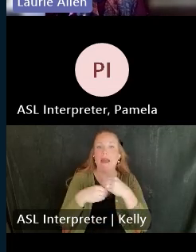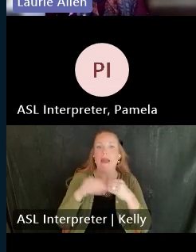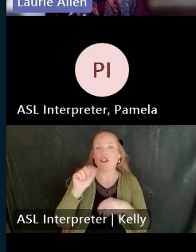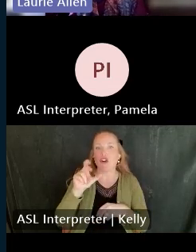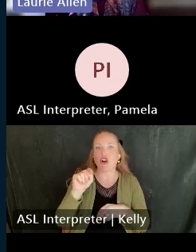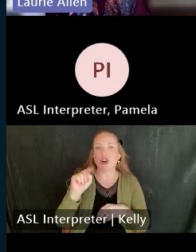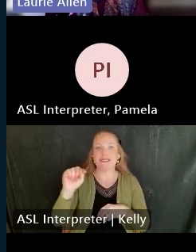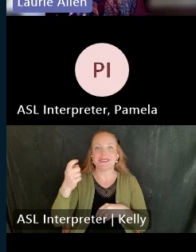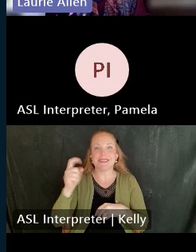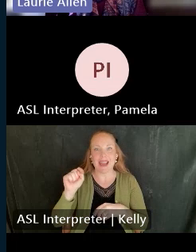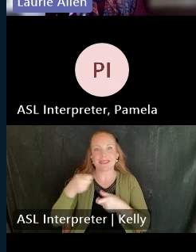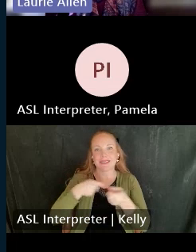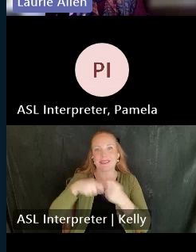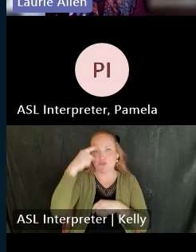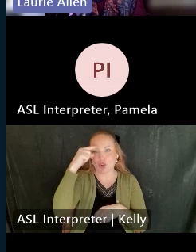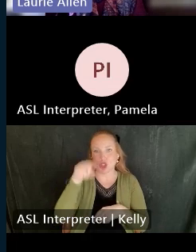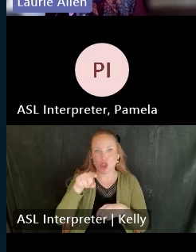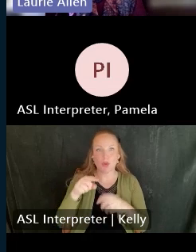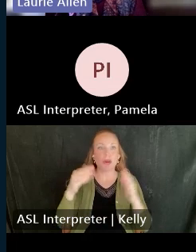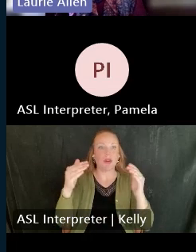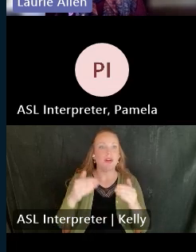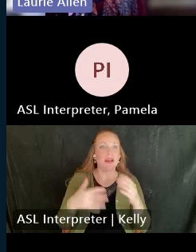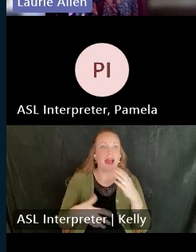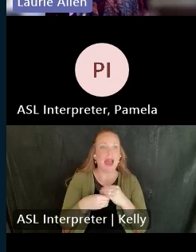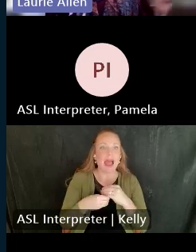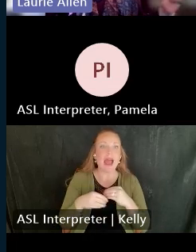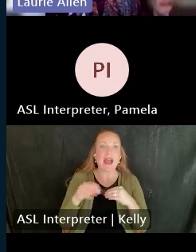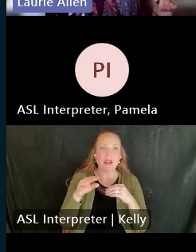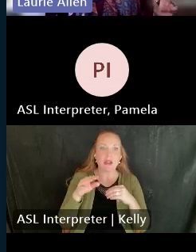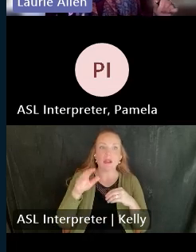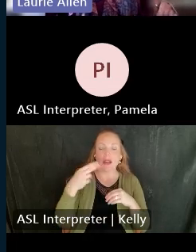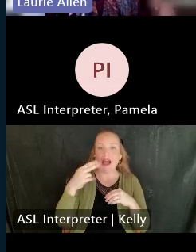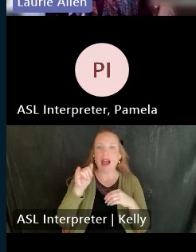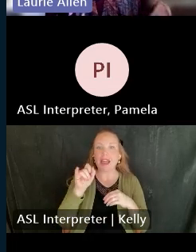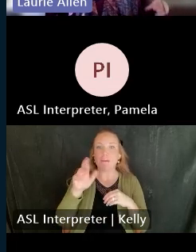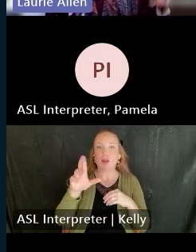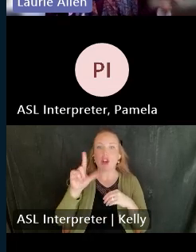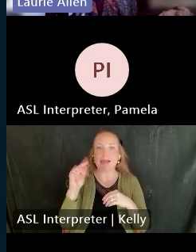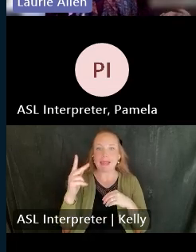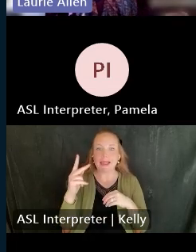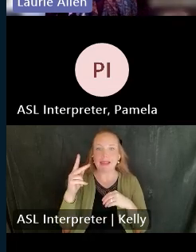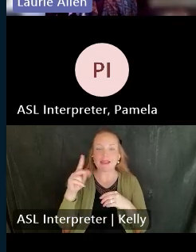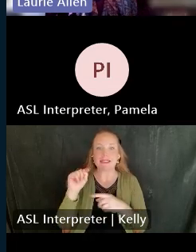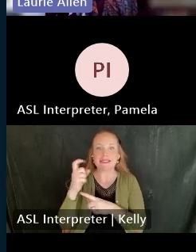Add meaningful hyperlink text. So don't just say click here because a screen reader user's